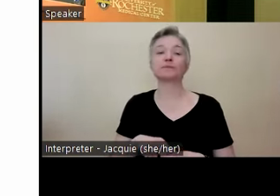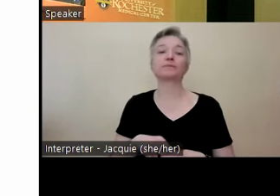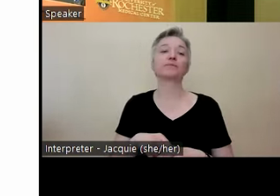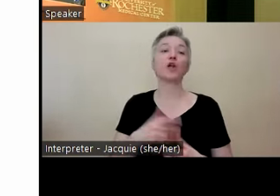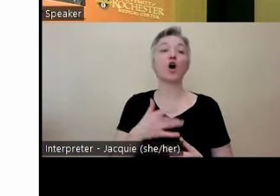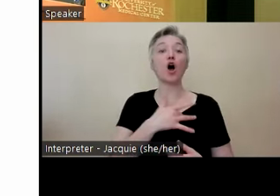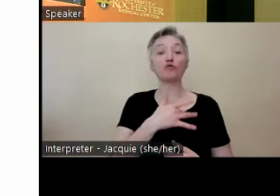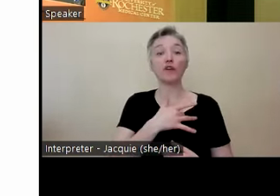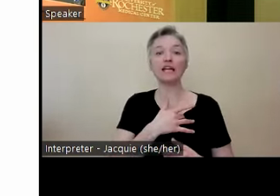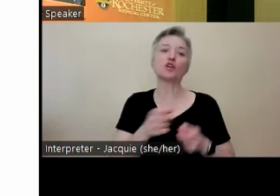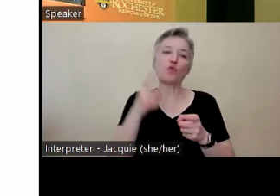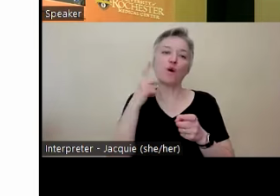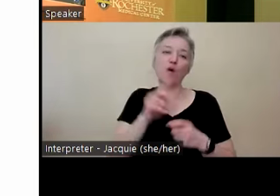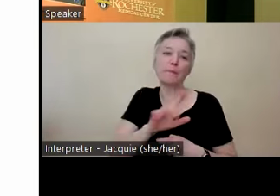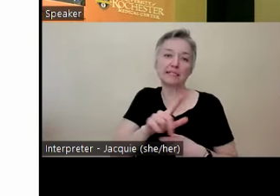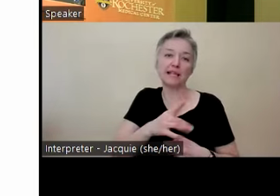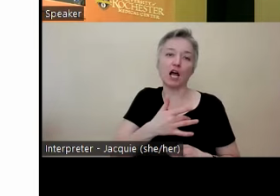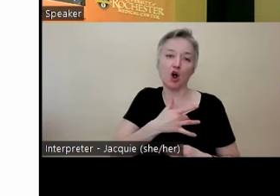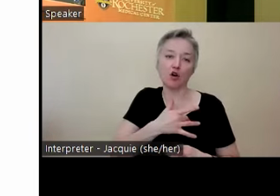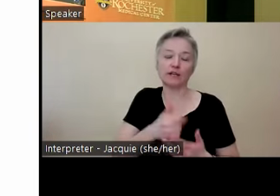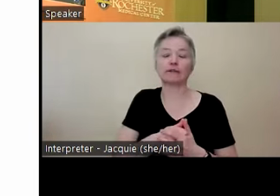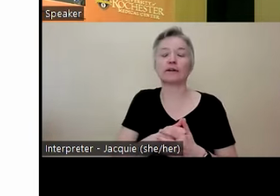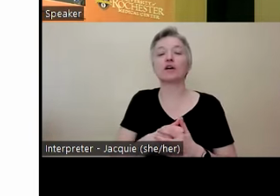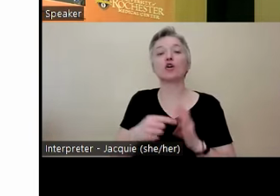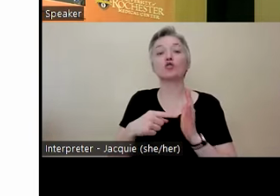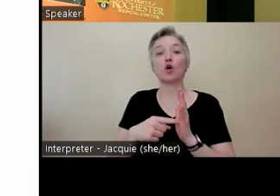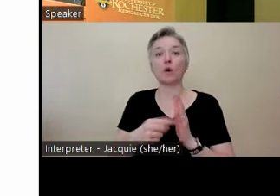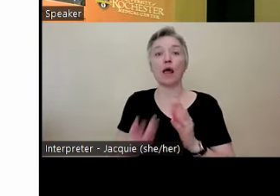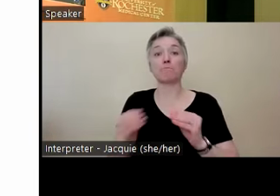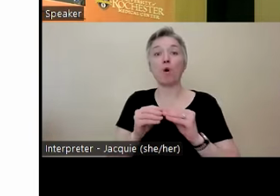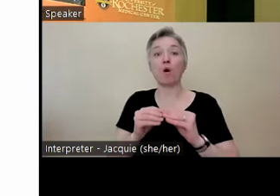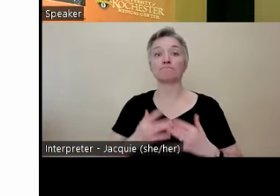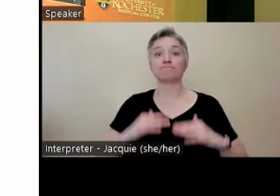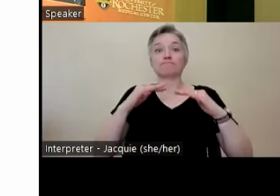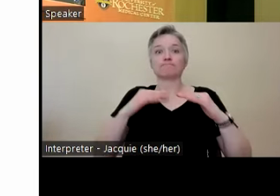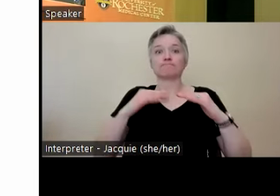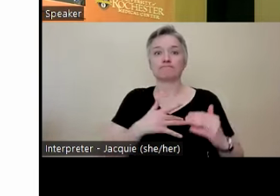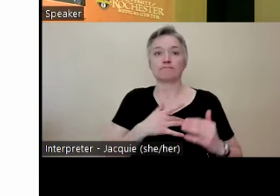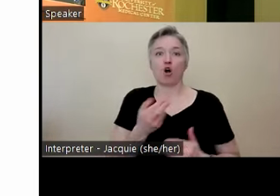rate indicated increased arousal across groups with the addition of noise in the forward span